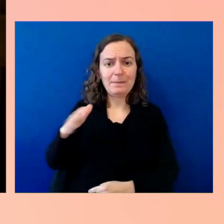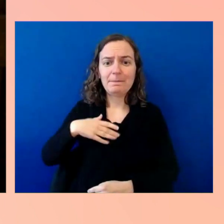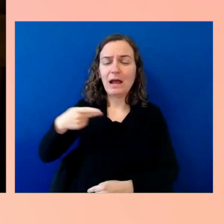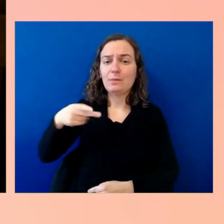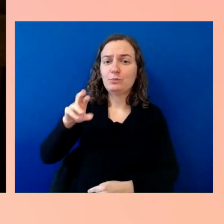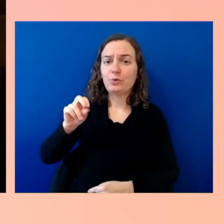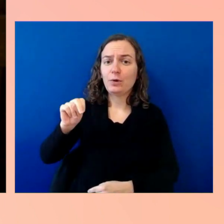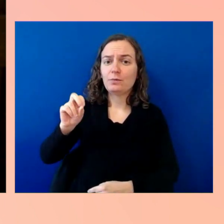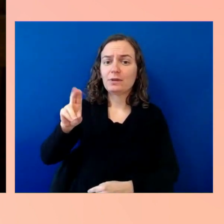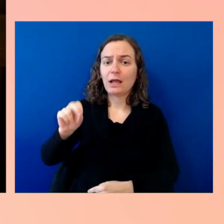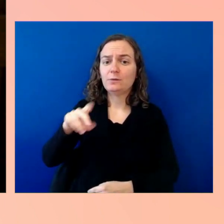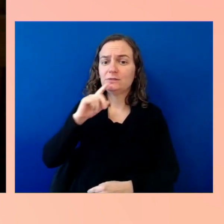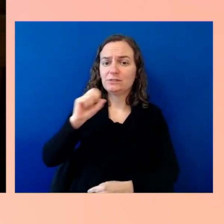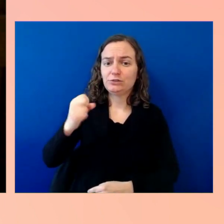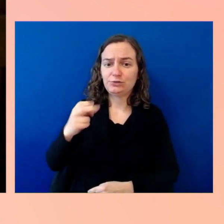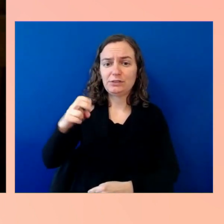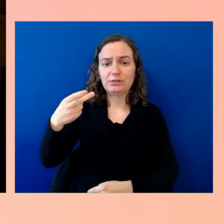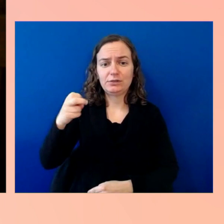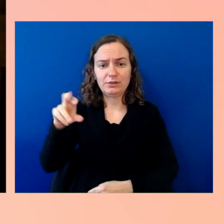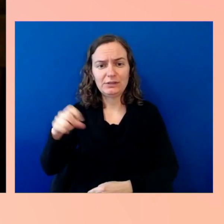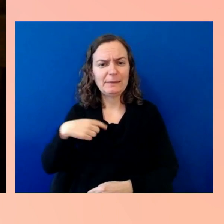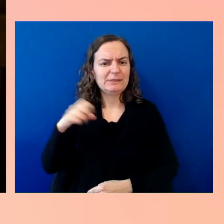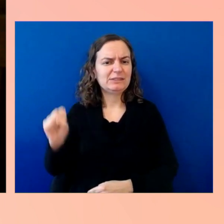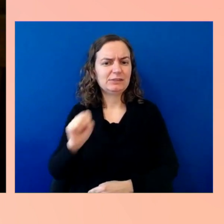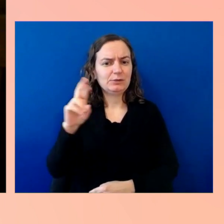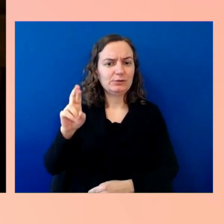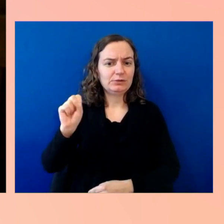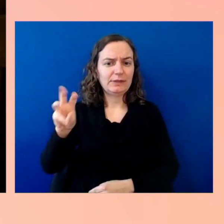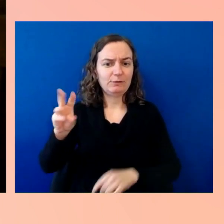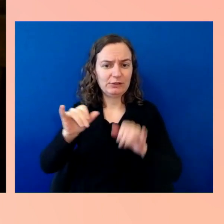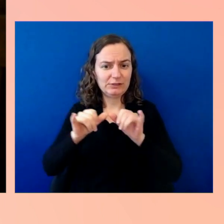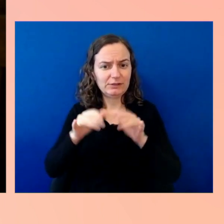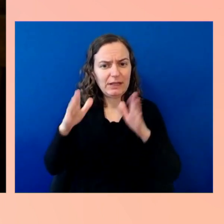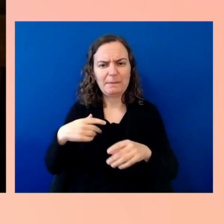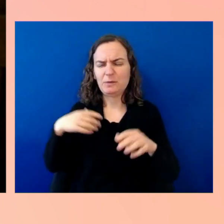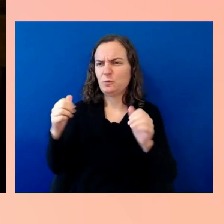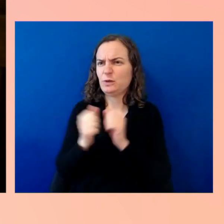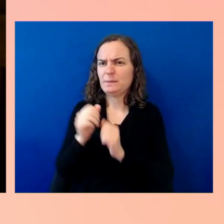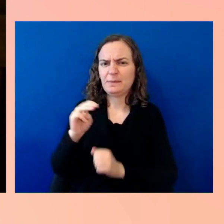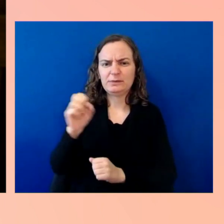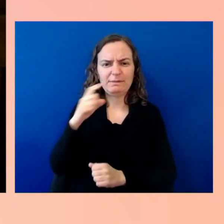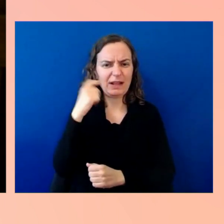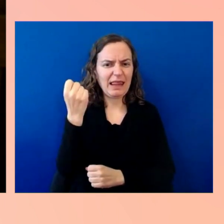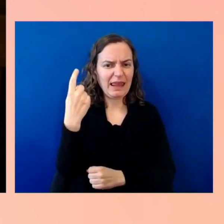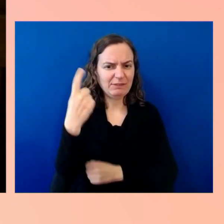I've been with Microsoft for 11 years and I work in corporate financial services, in commerce and ecosystems.